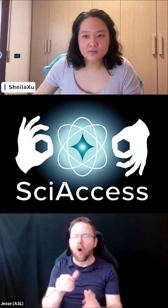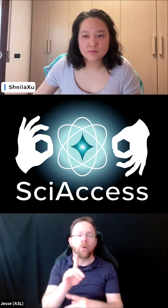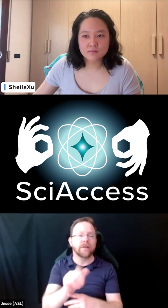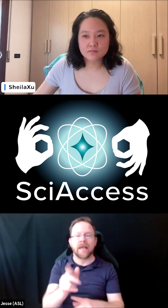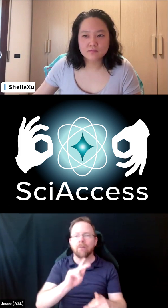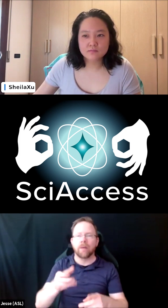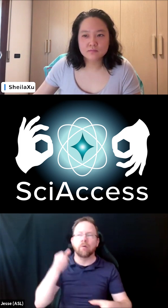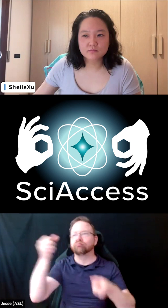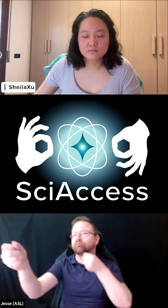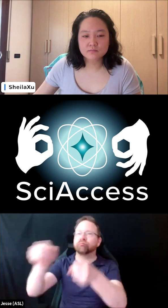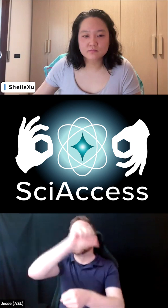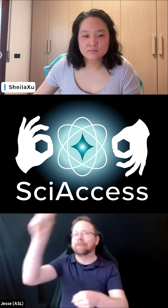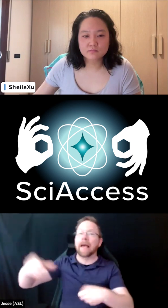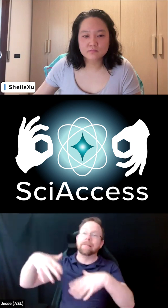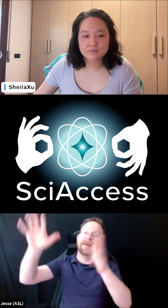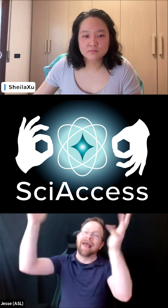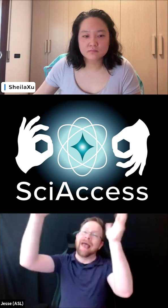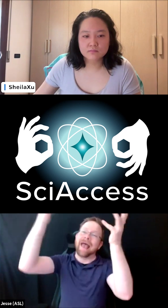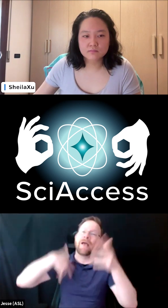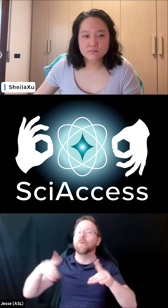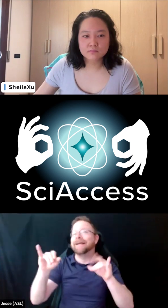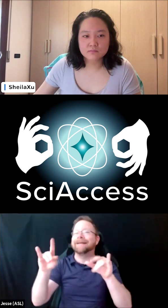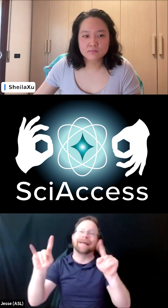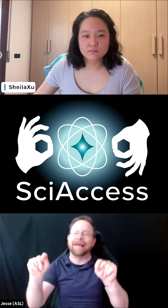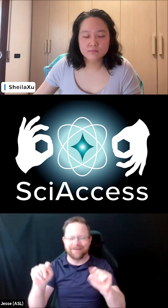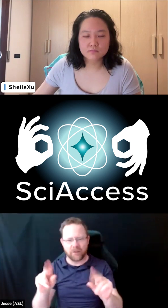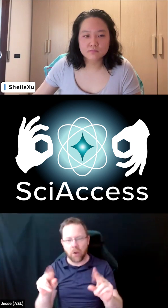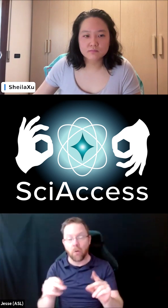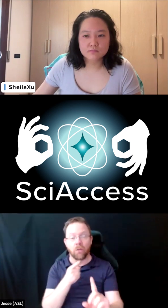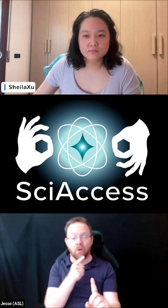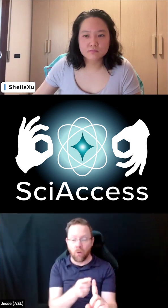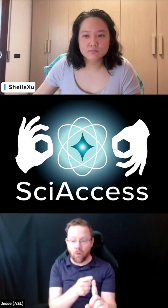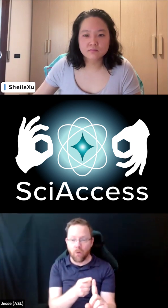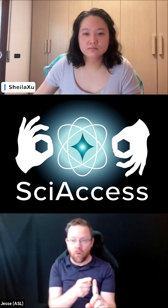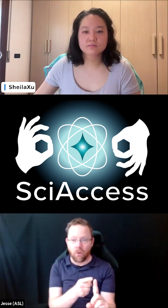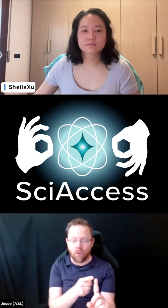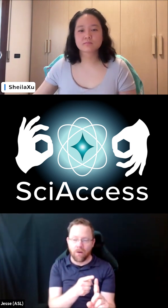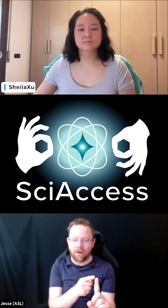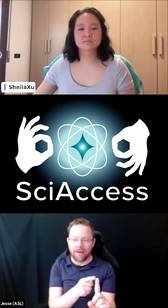The goal is that anybody on the planet who needs to or